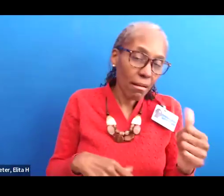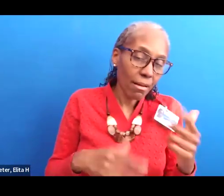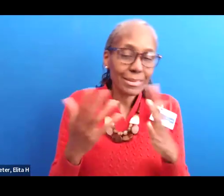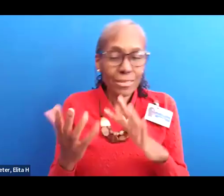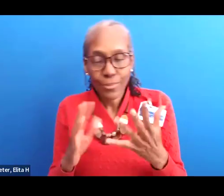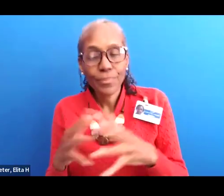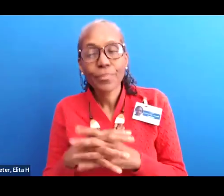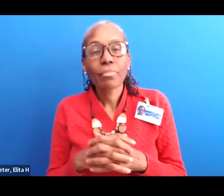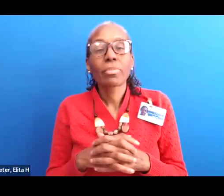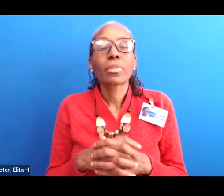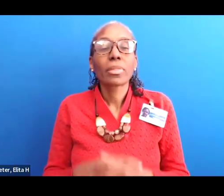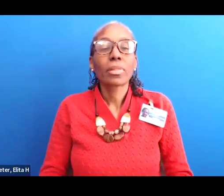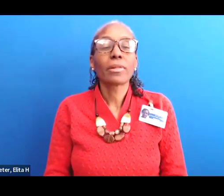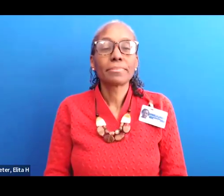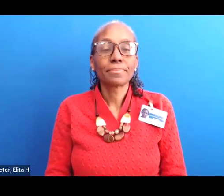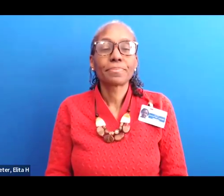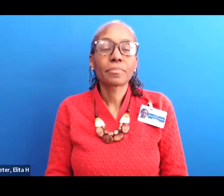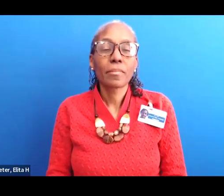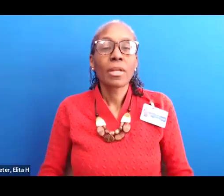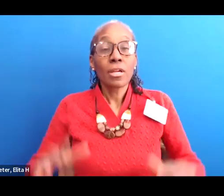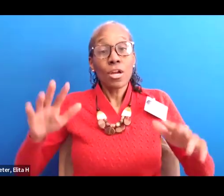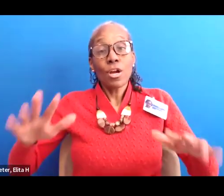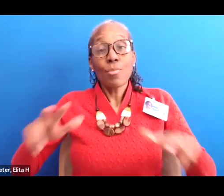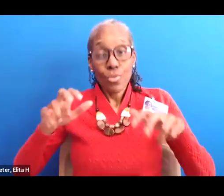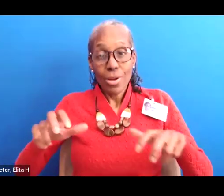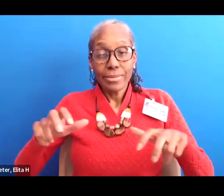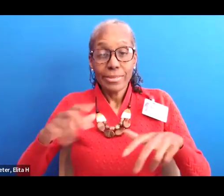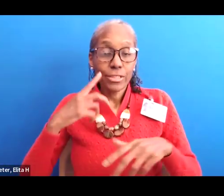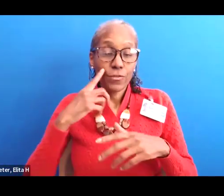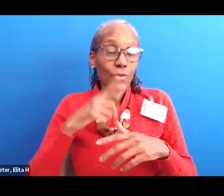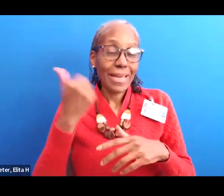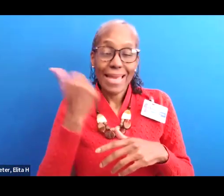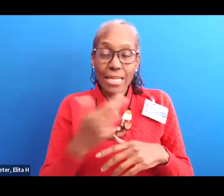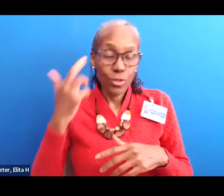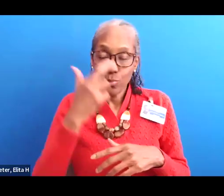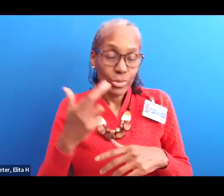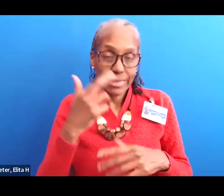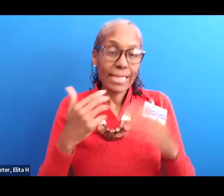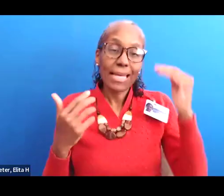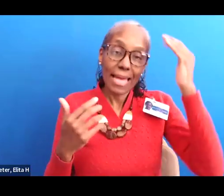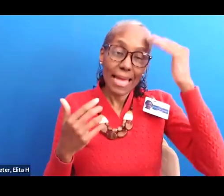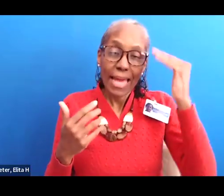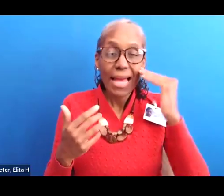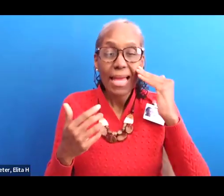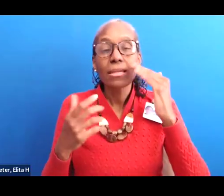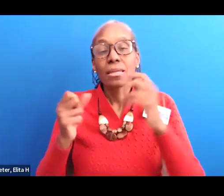When you have paralysis from any source, from something in your head, something in your spine, neurological disease,